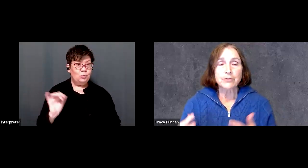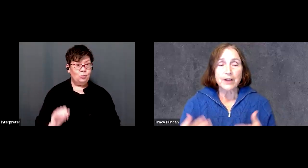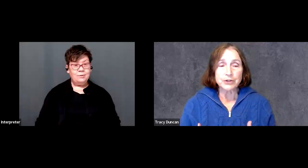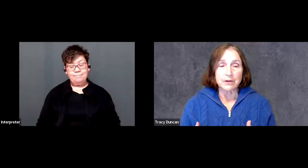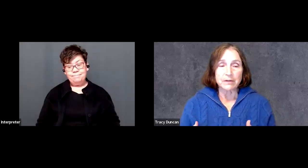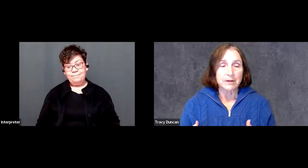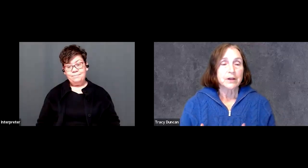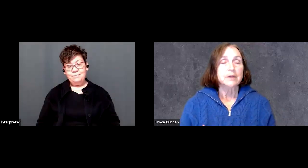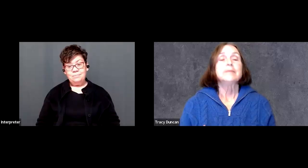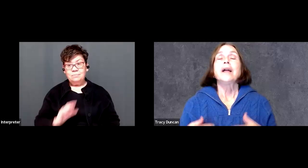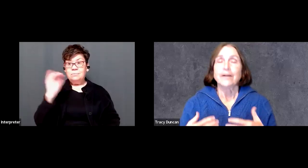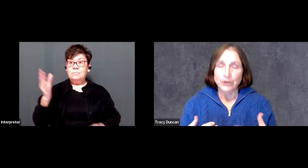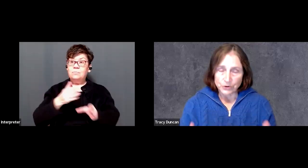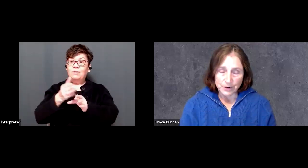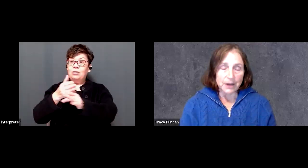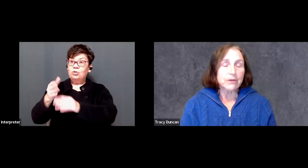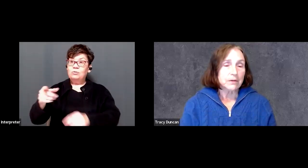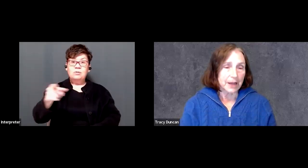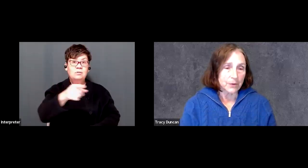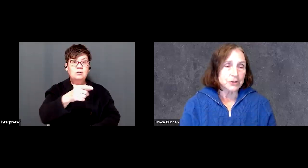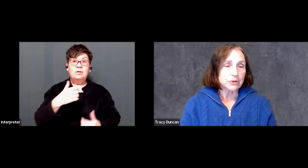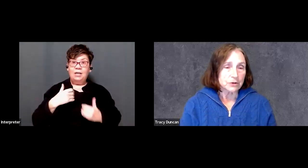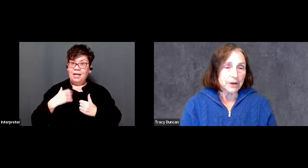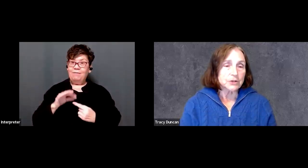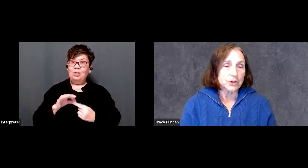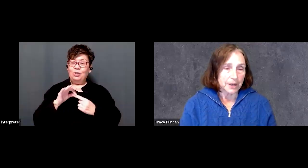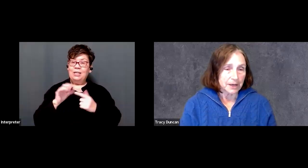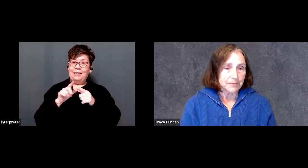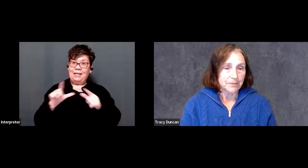And professionals have a unique language learning journey.